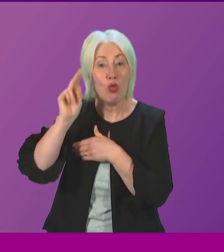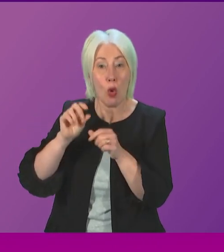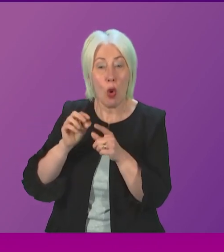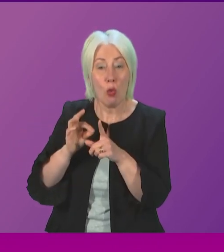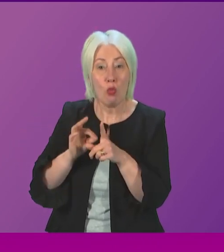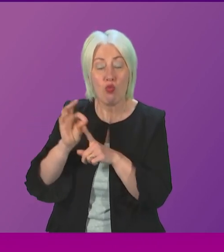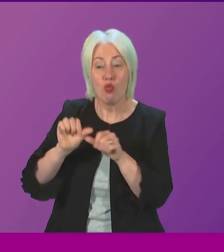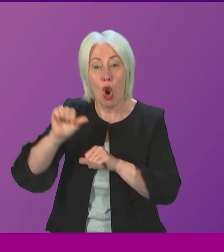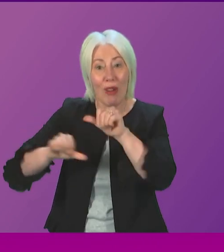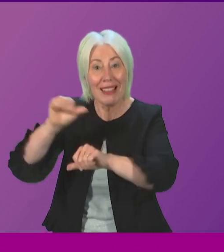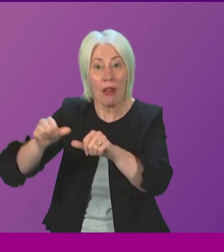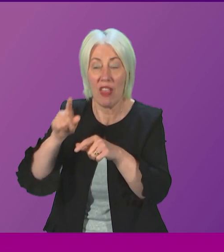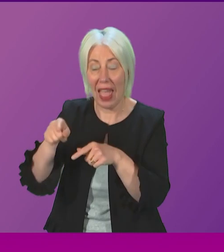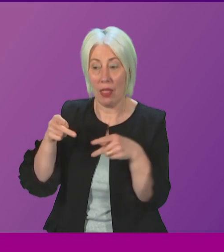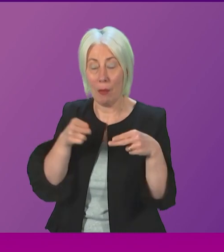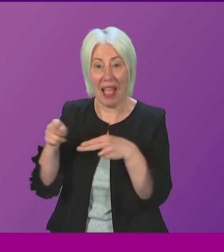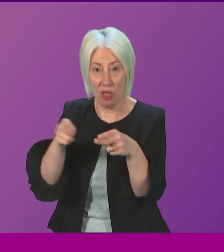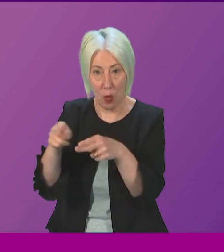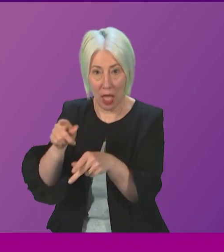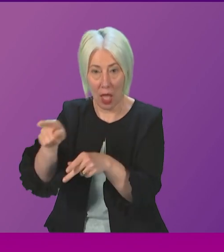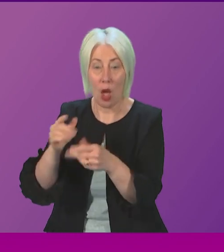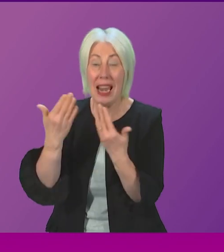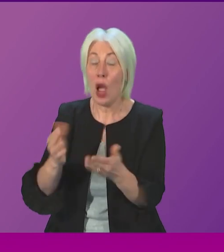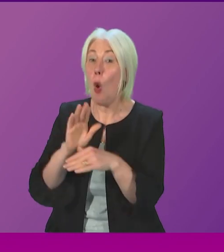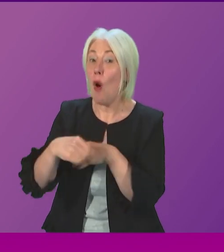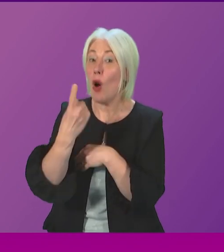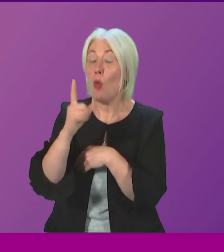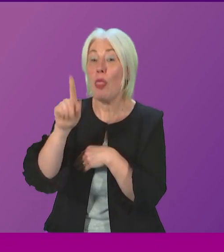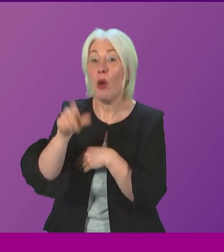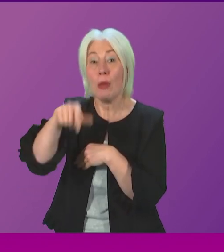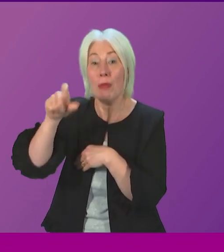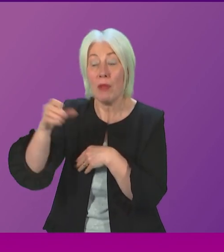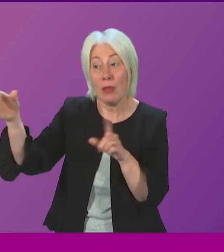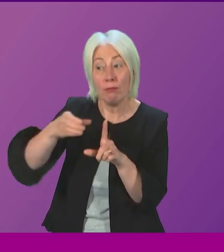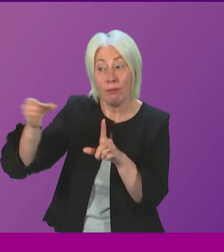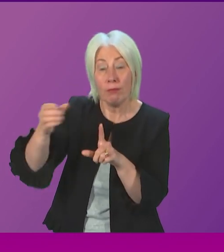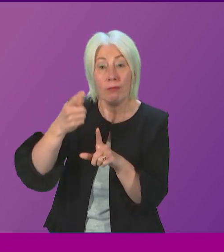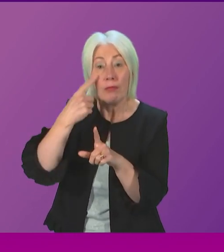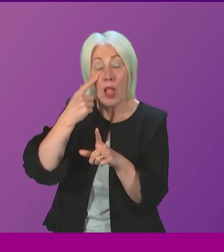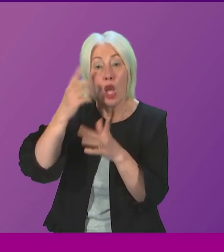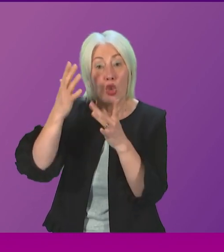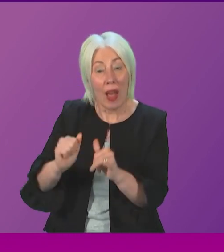More than 1,000 people were recruited to dementia trials in 2021-22.